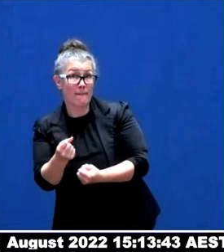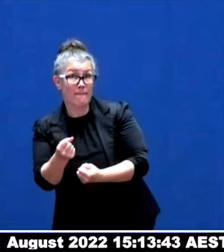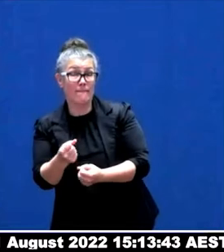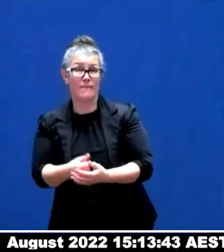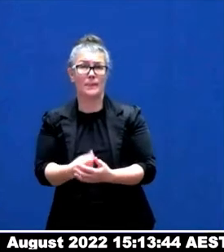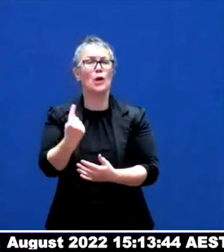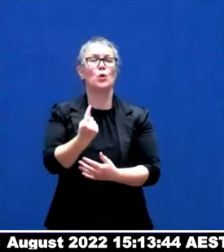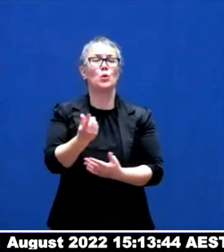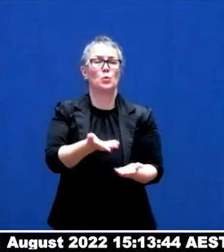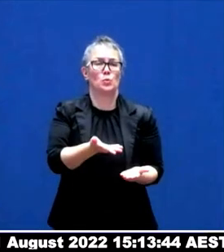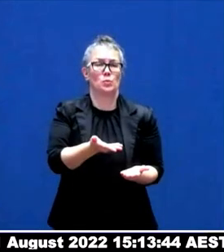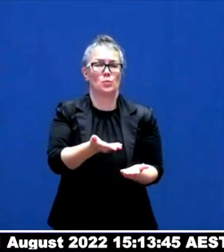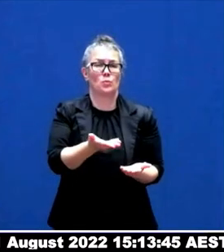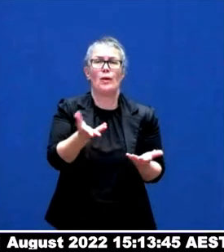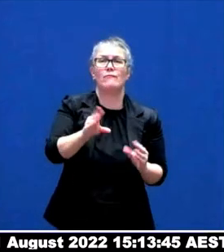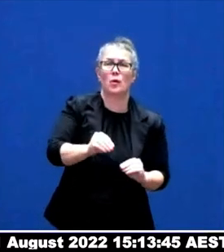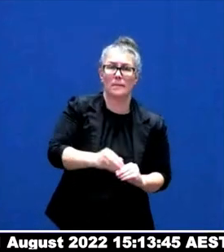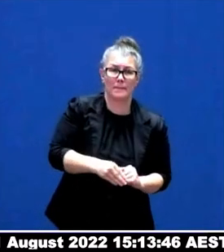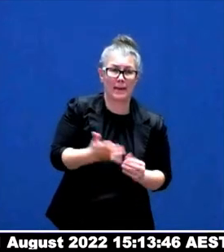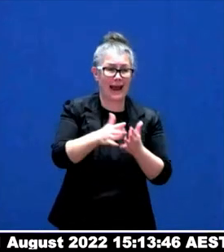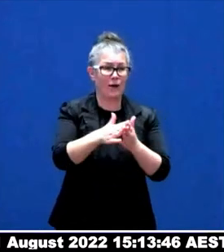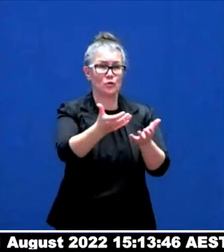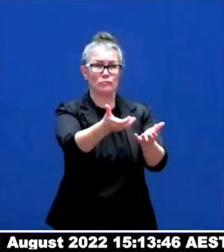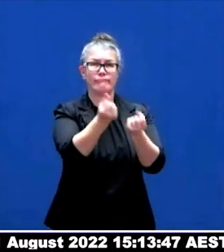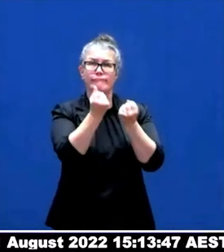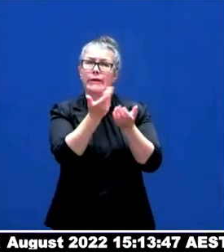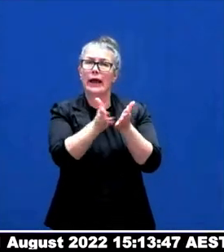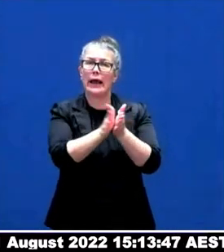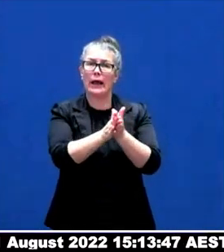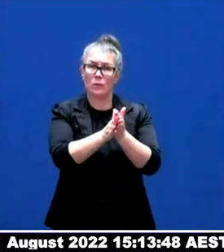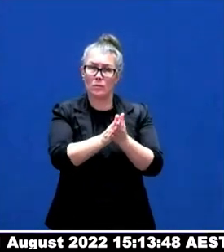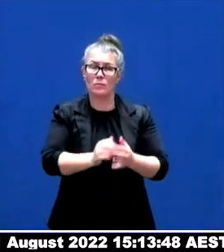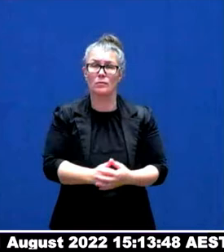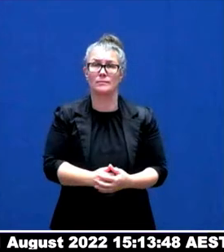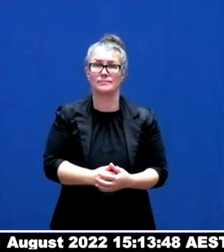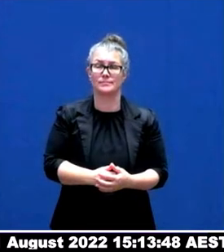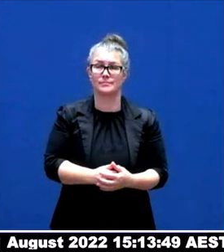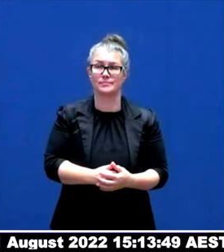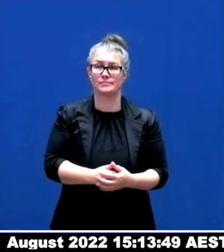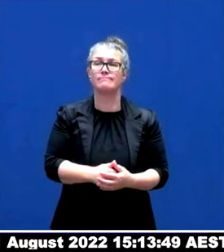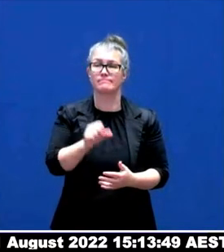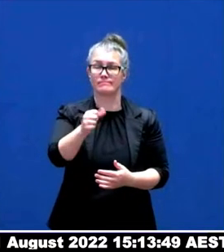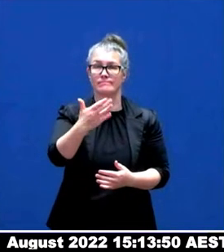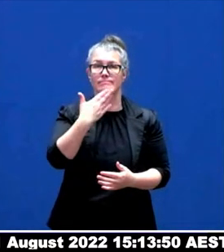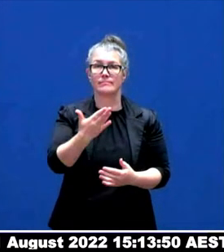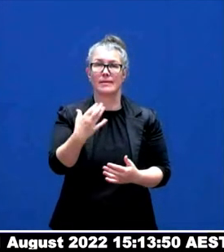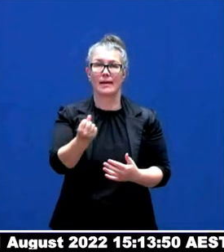they and where does one get one from? Thanks, Commissioner. There's three levels of support coordination.